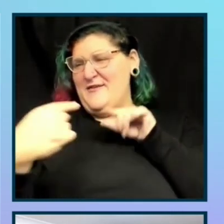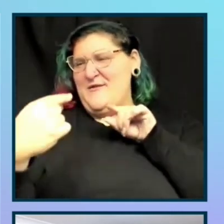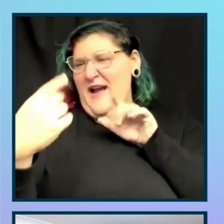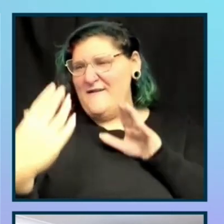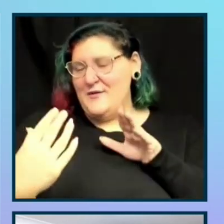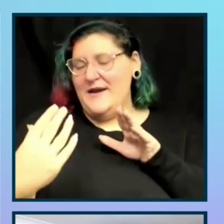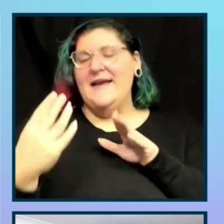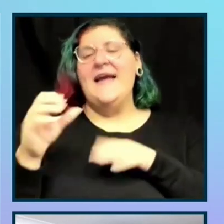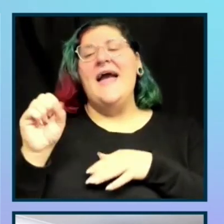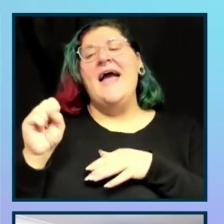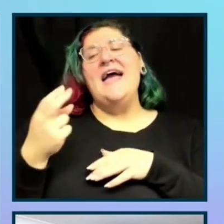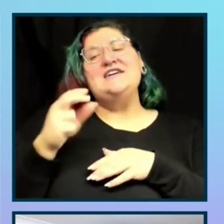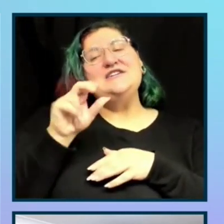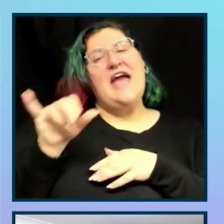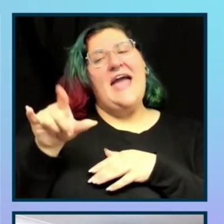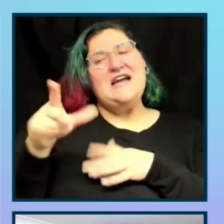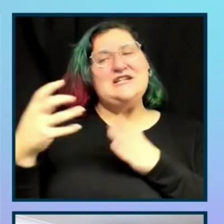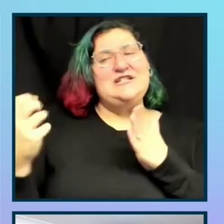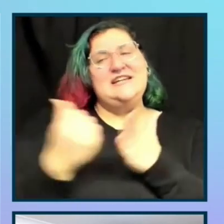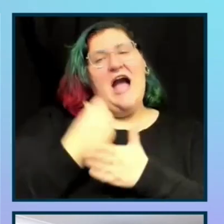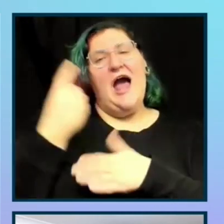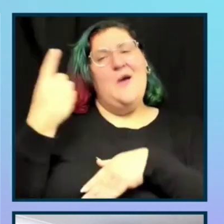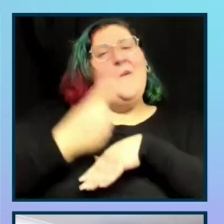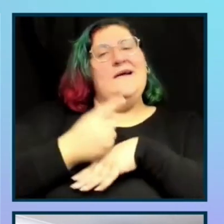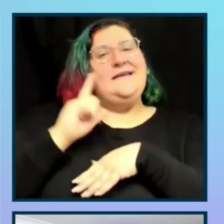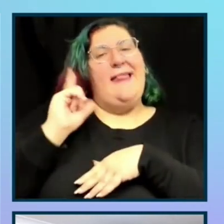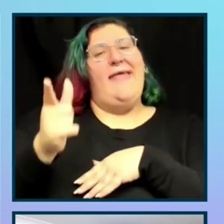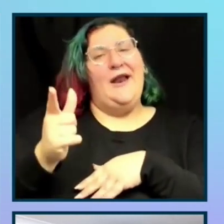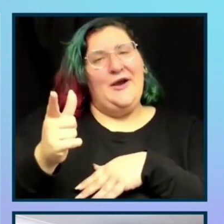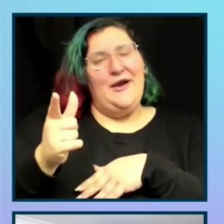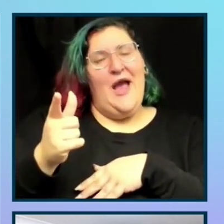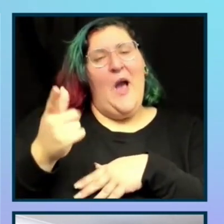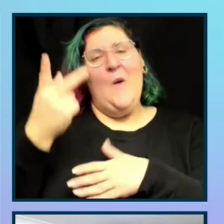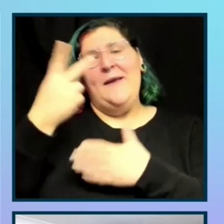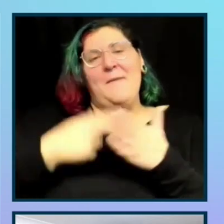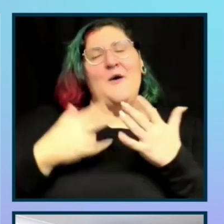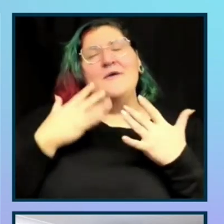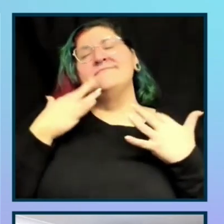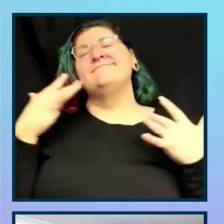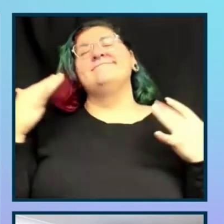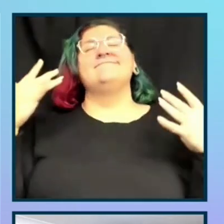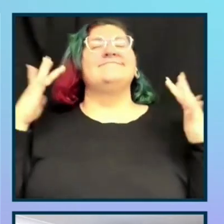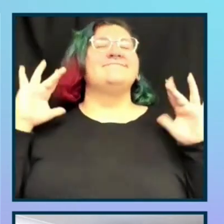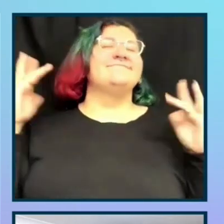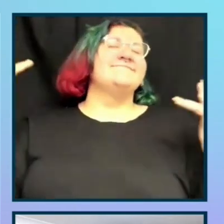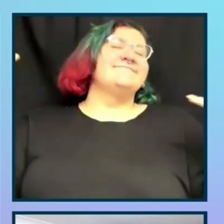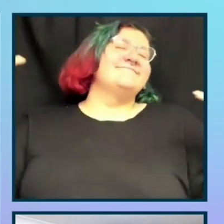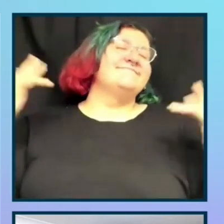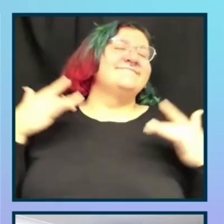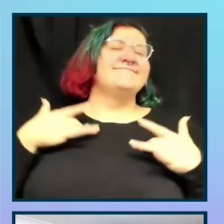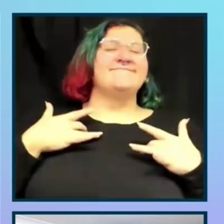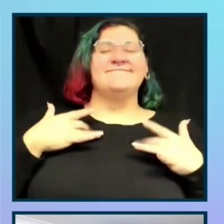and we were both able to bask in the glory over having claimed this title and not having to go for anything